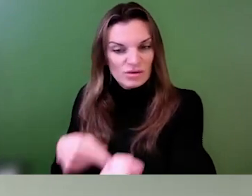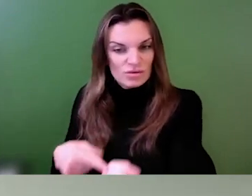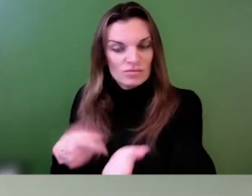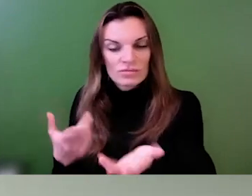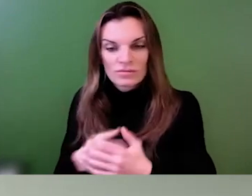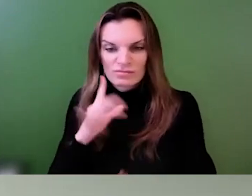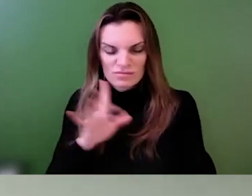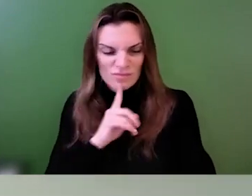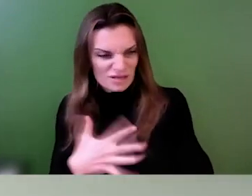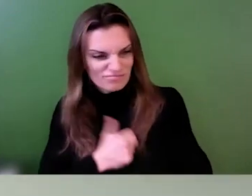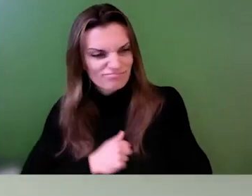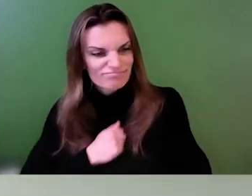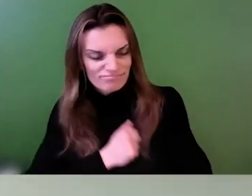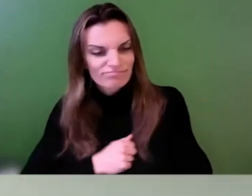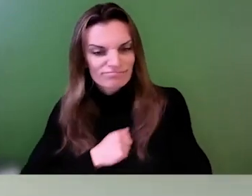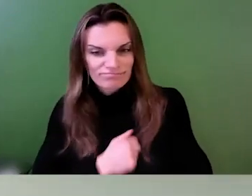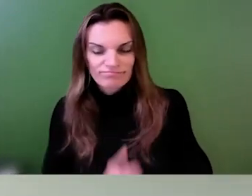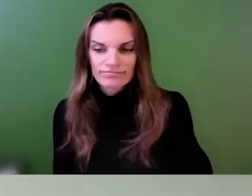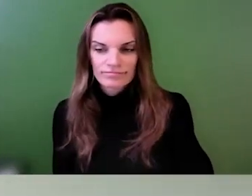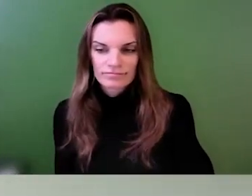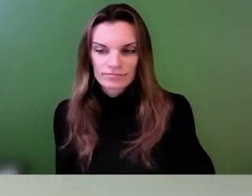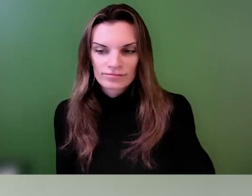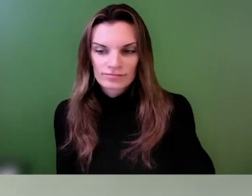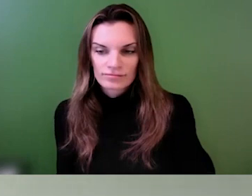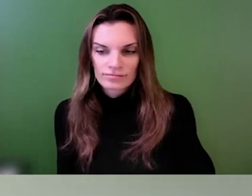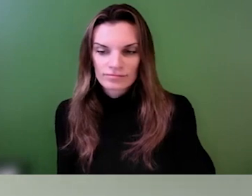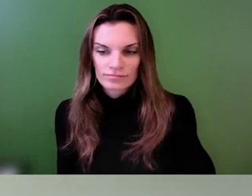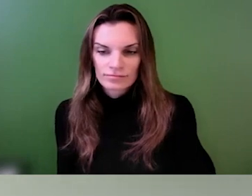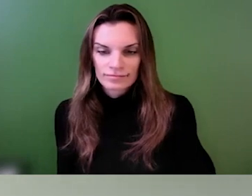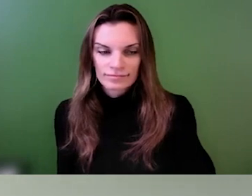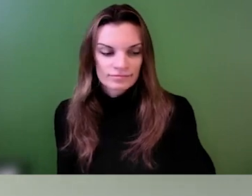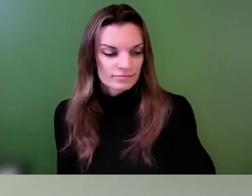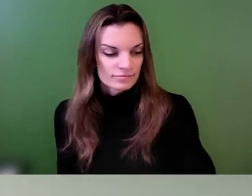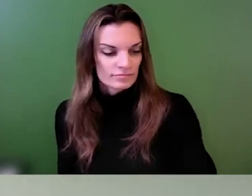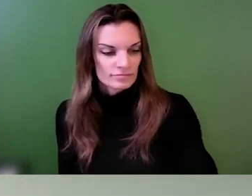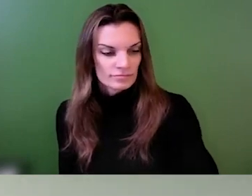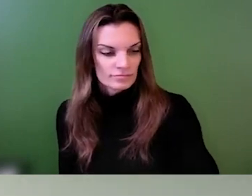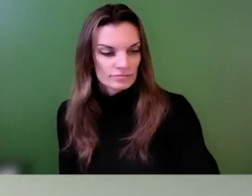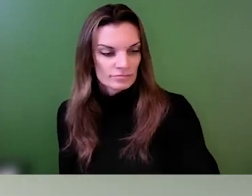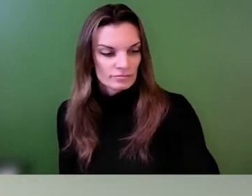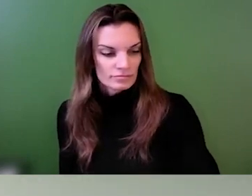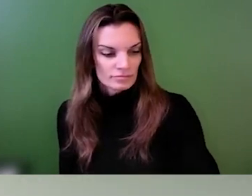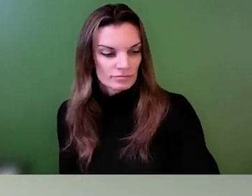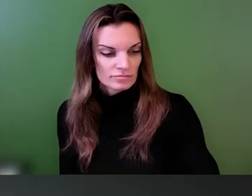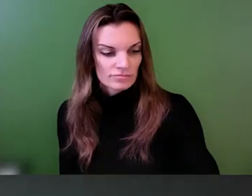sorry to hear that. The next